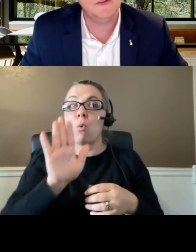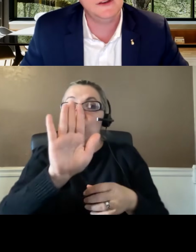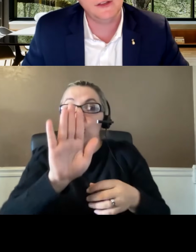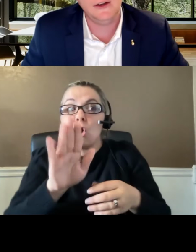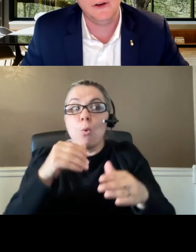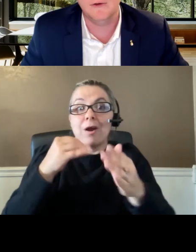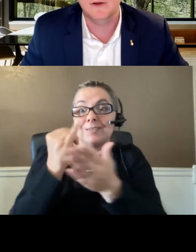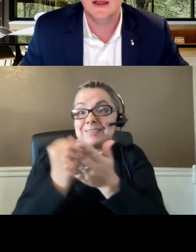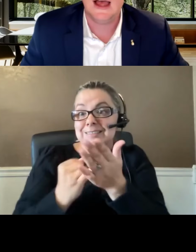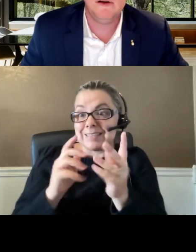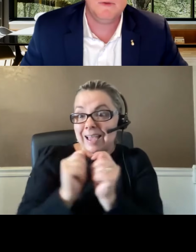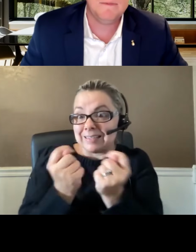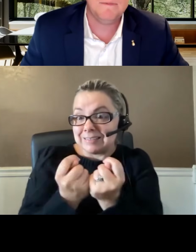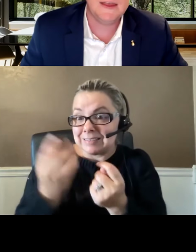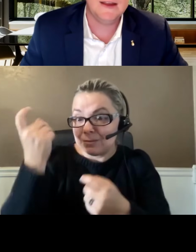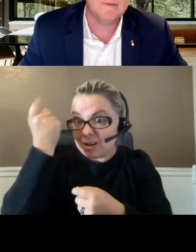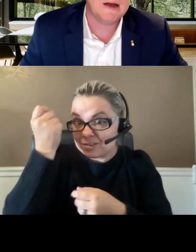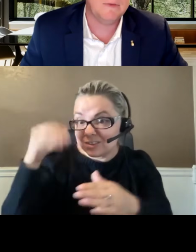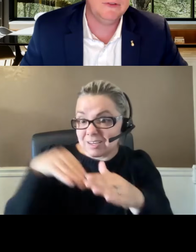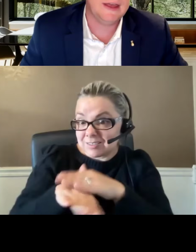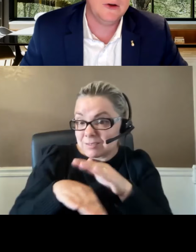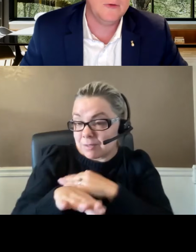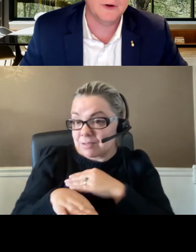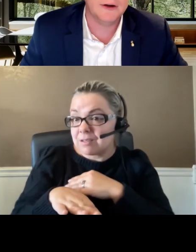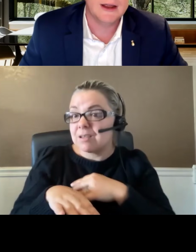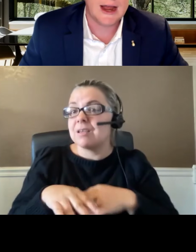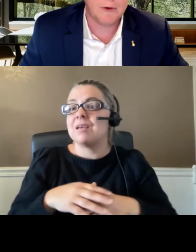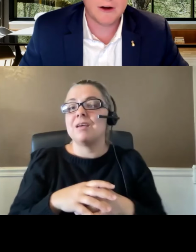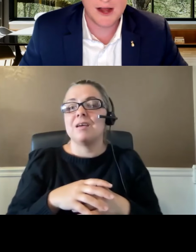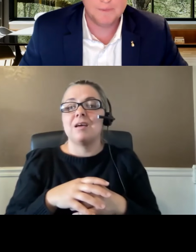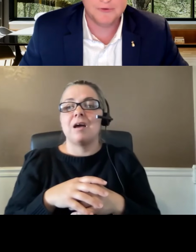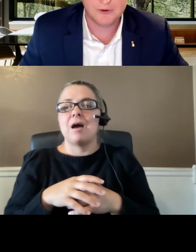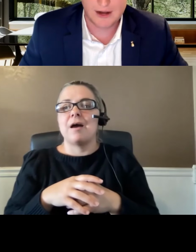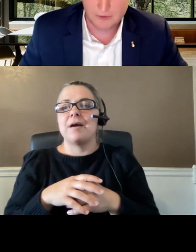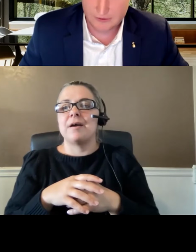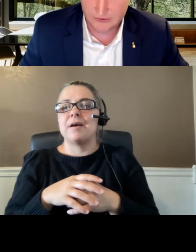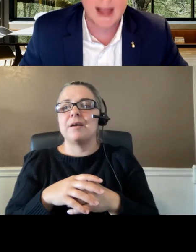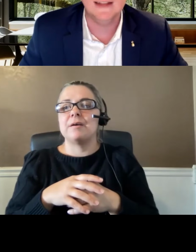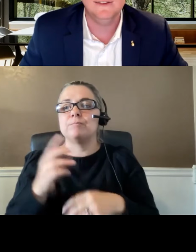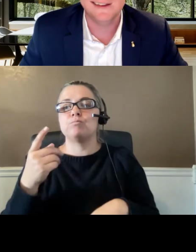what does the designer know, how are we thinking about, when we send over our comps or our designs,